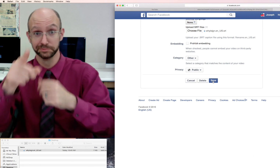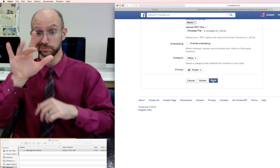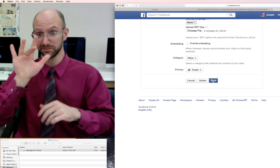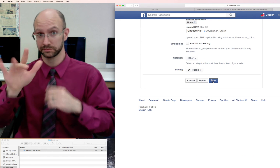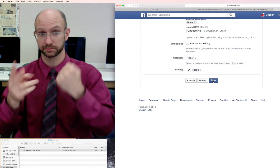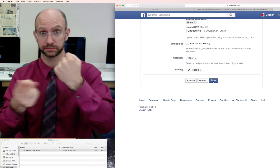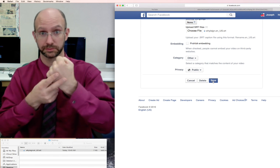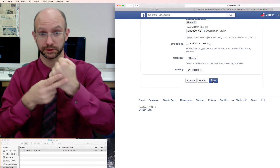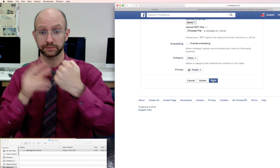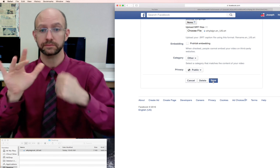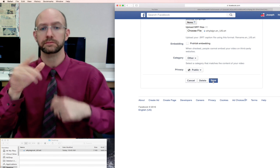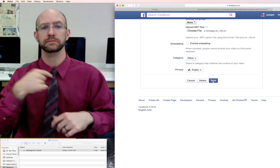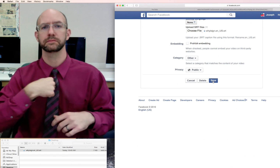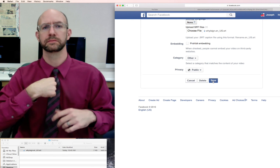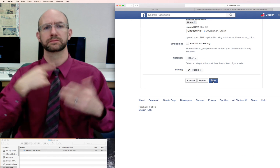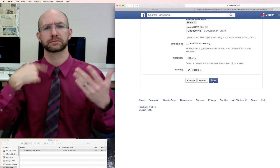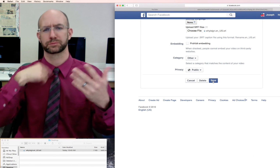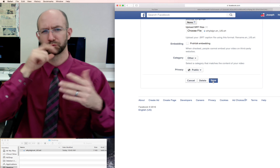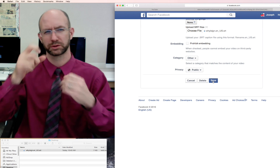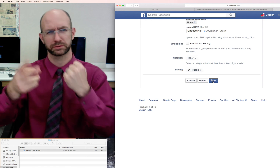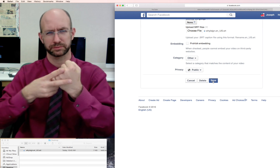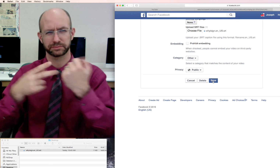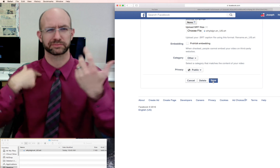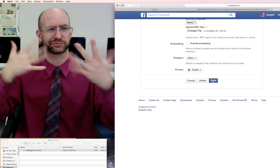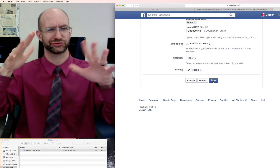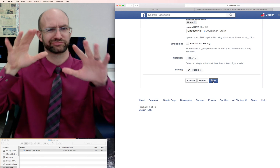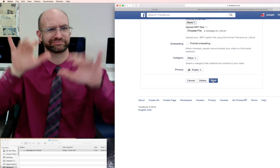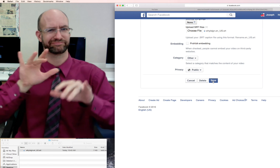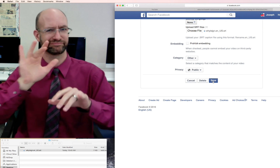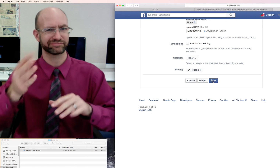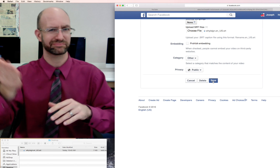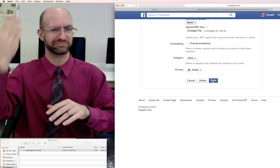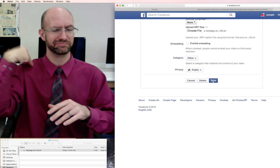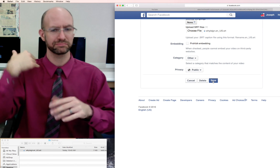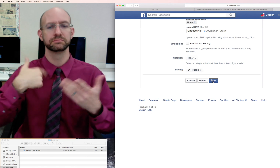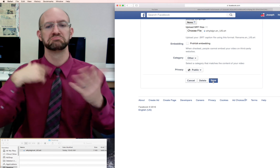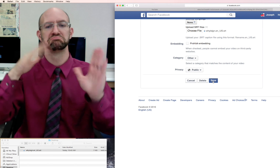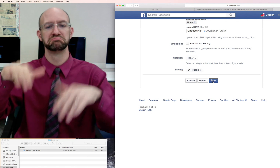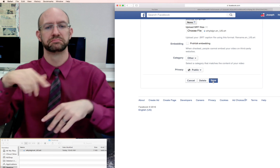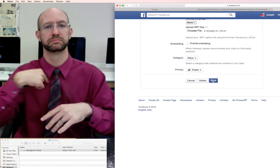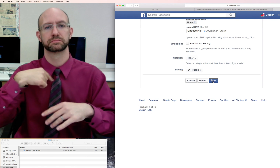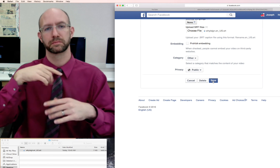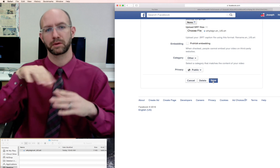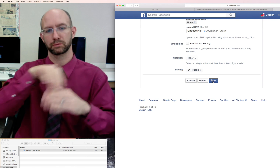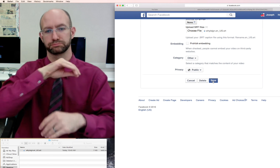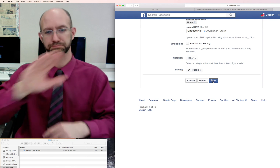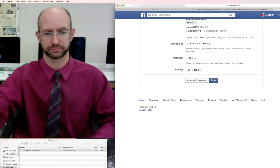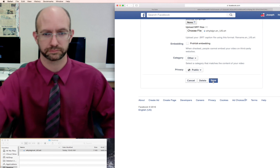Okay, you would need to click on that to "Save". For me, I don't need to click on that because I already typed out the captions a while ago. So I am going to just get out of here.